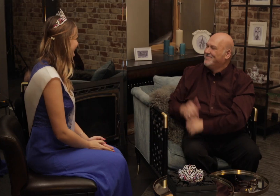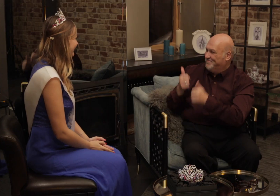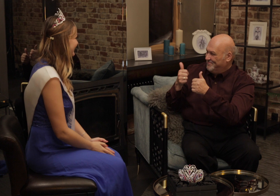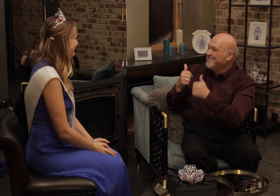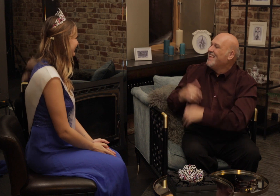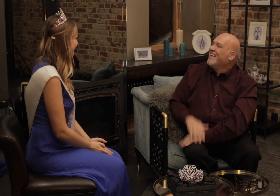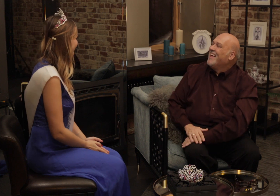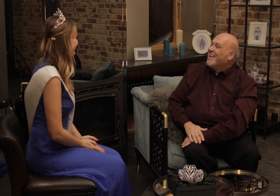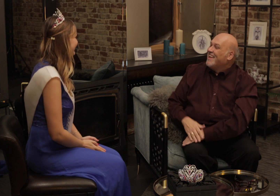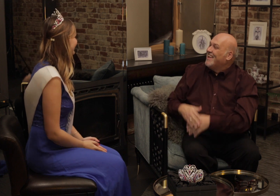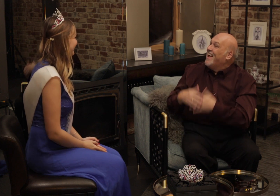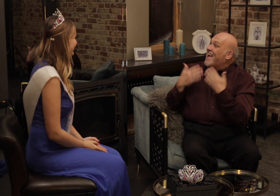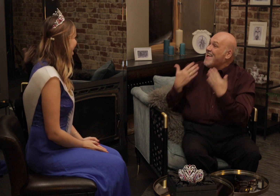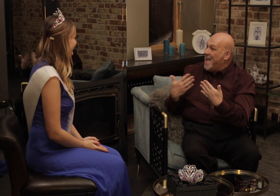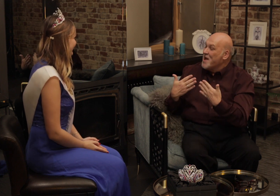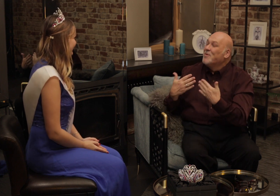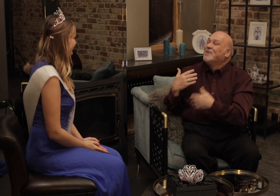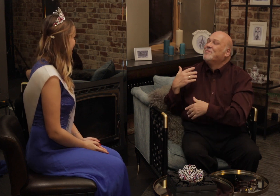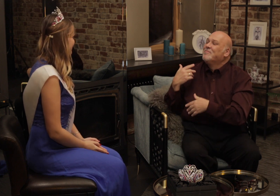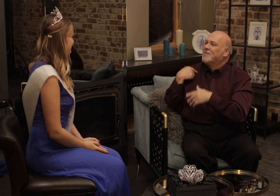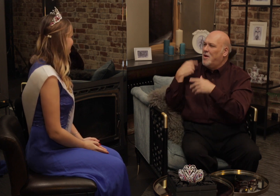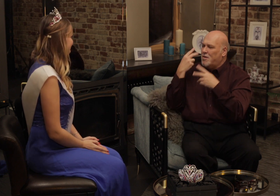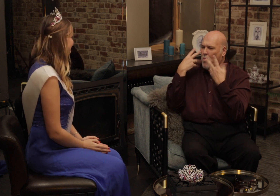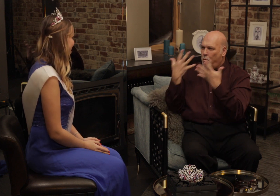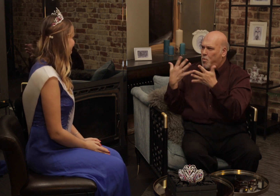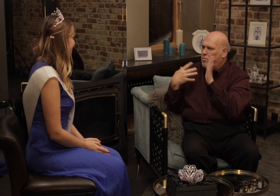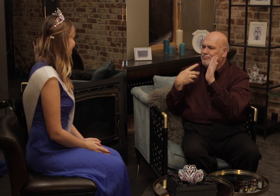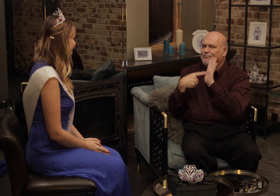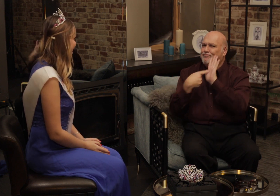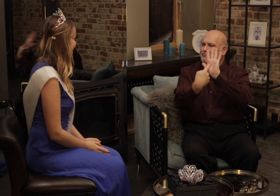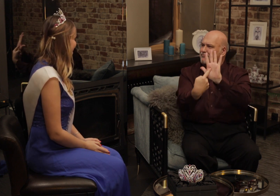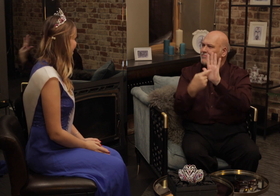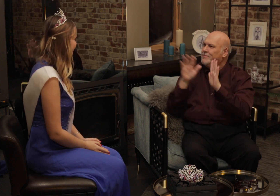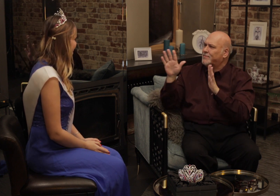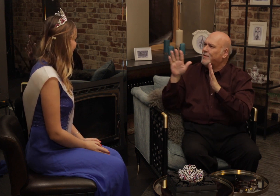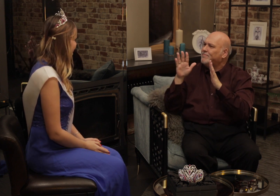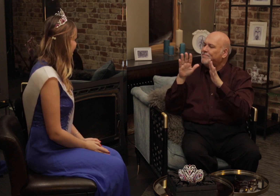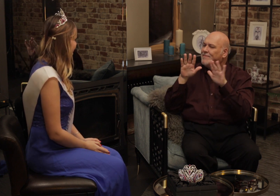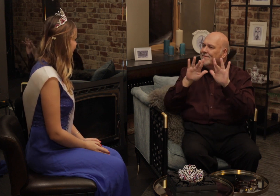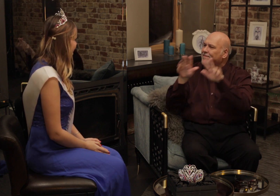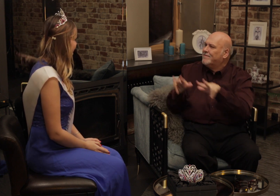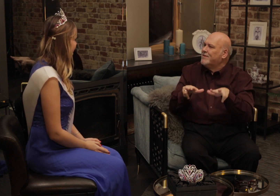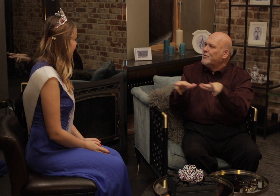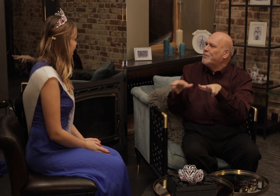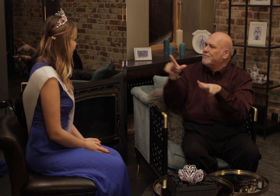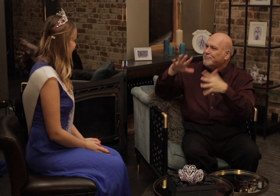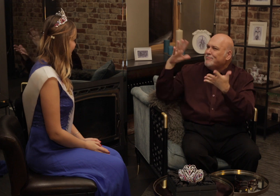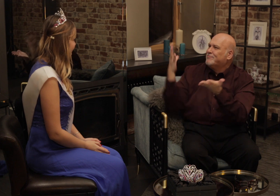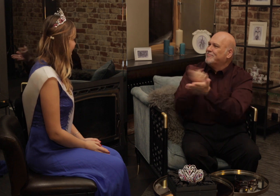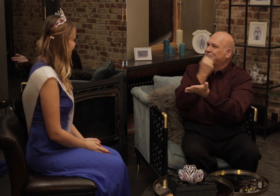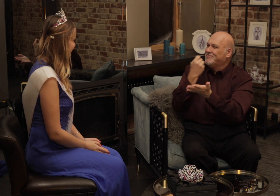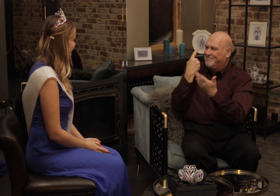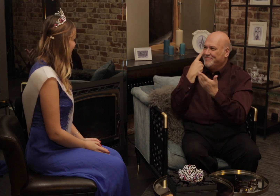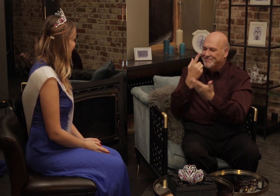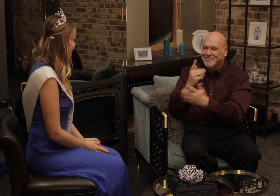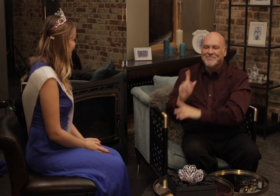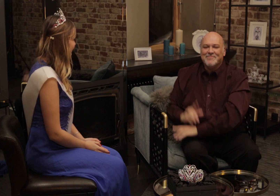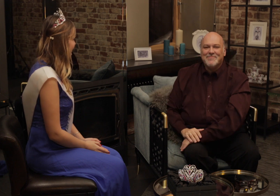That's great! Now, let's show the video of you participating in the pageant.